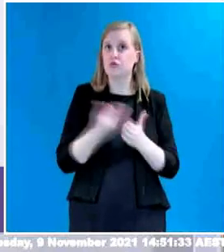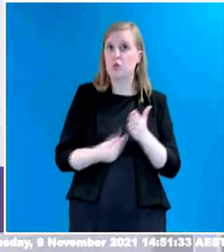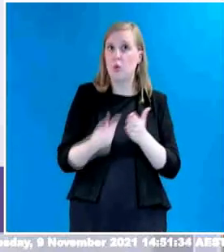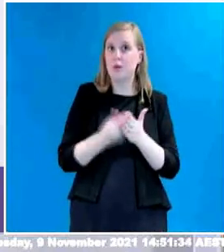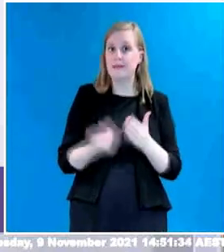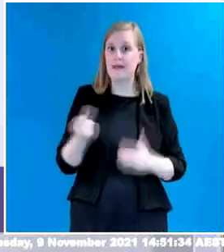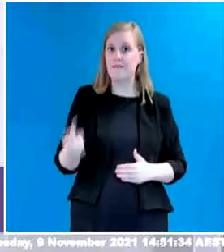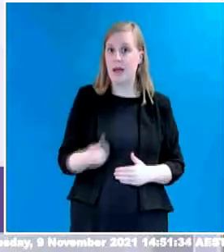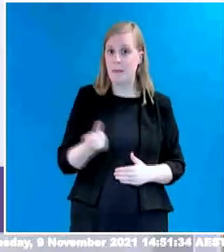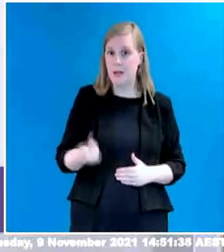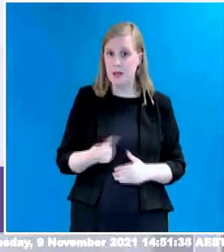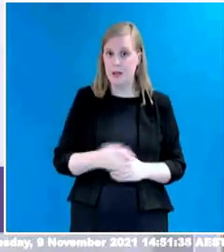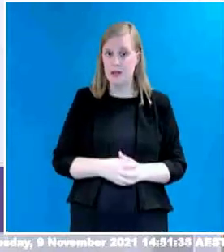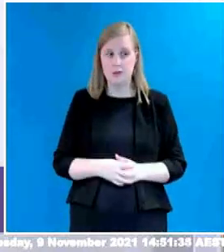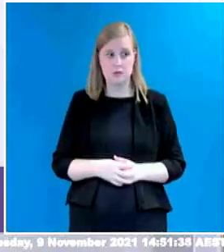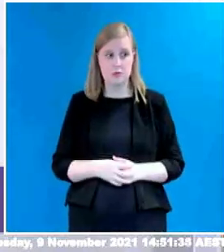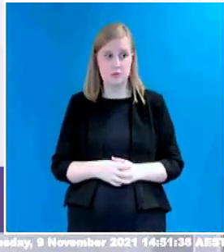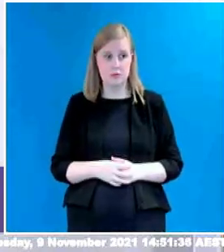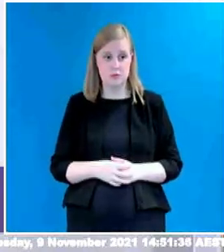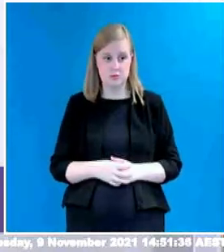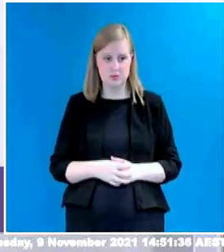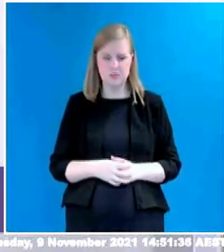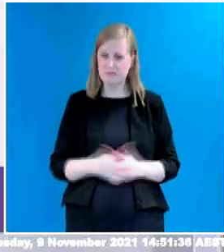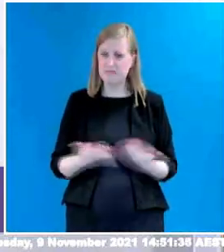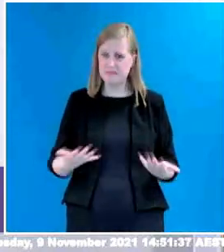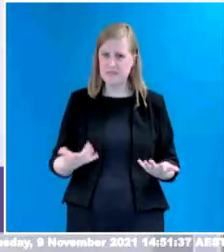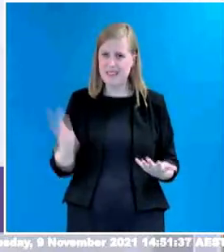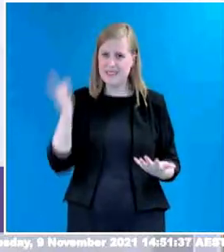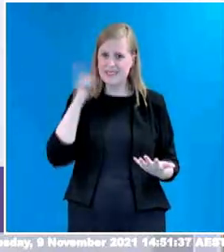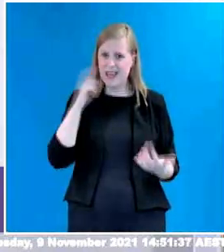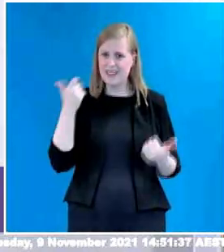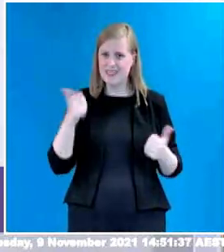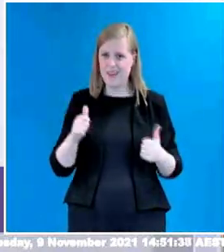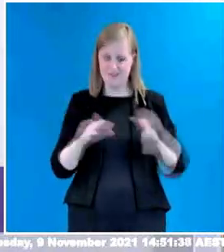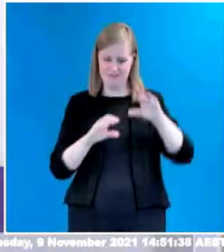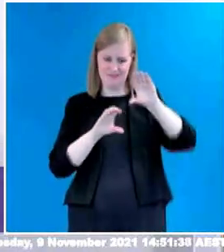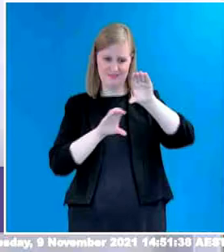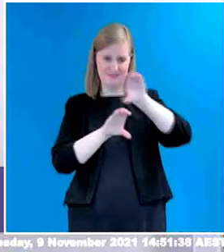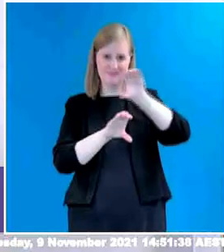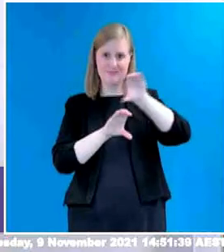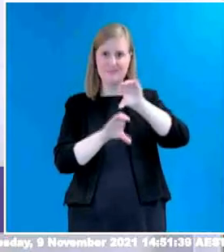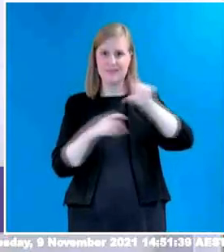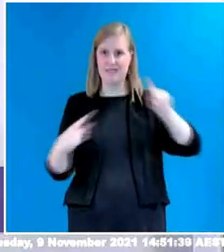Do you accept there seems to be an inherent contradiction between the first and second sentences?